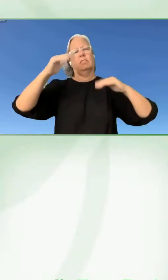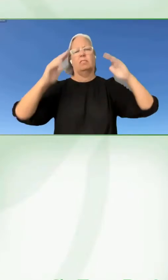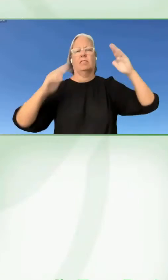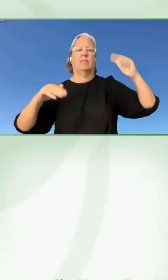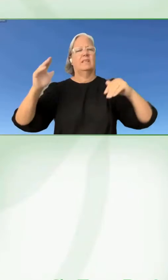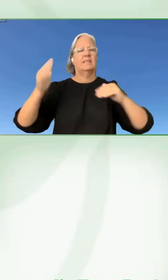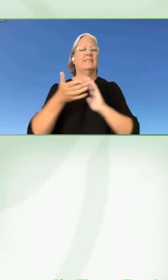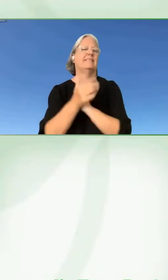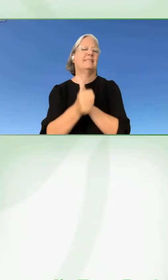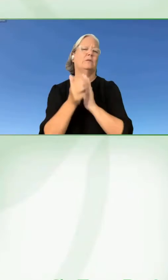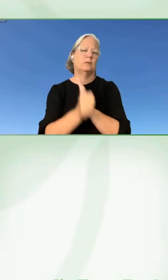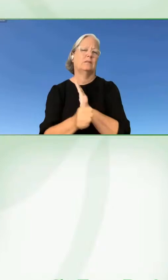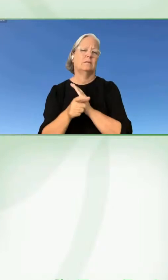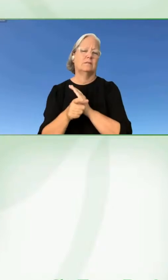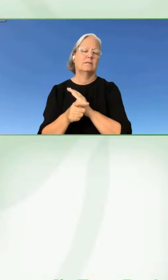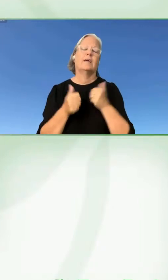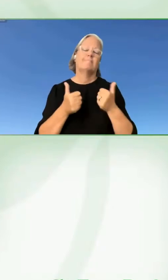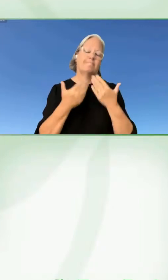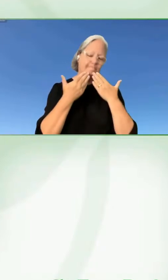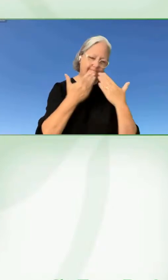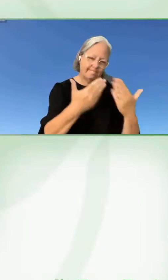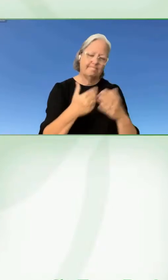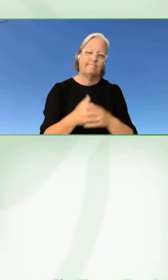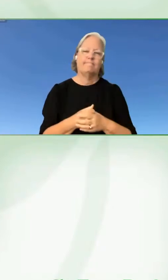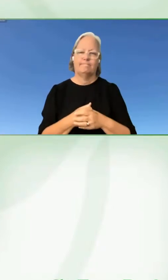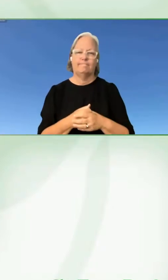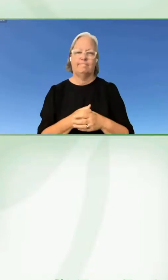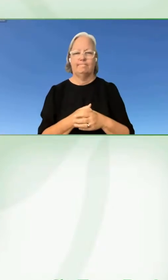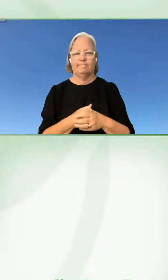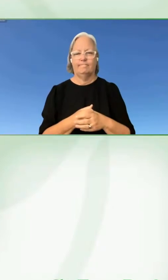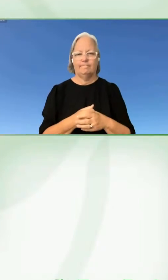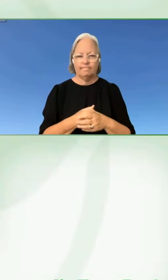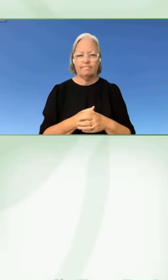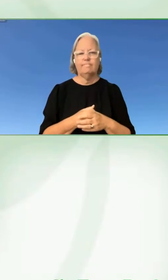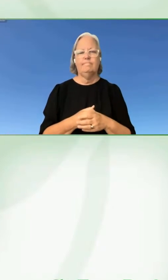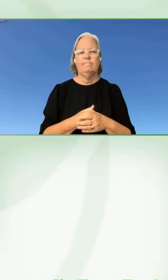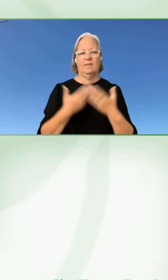people. Thank you so much.